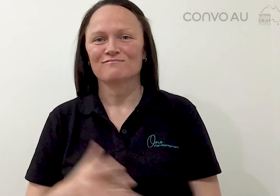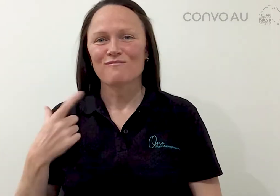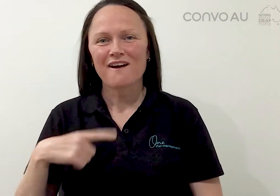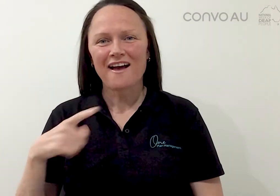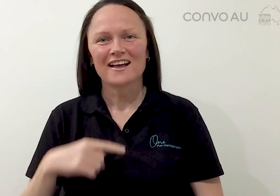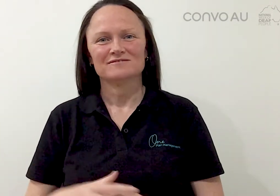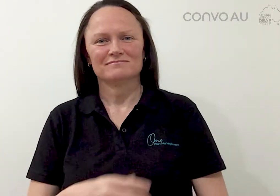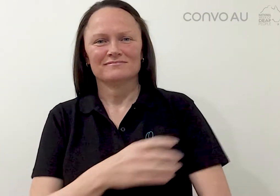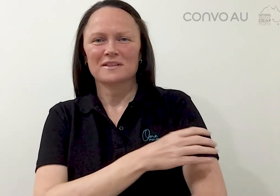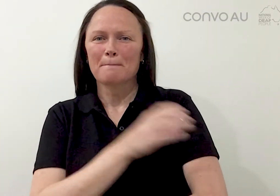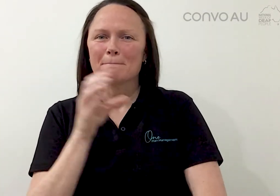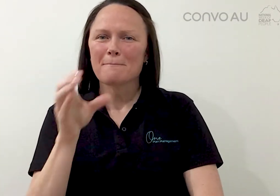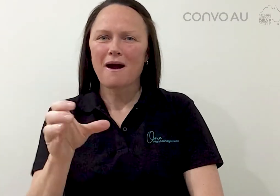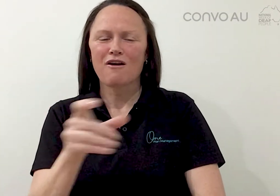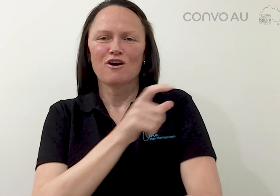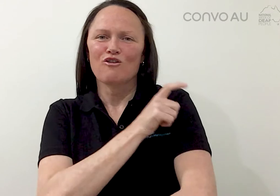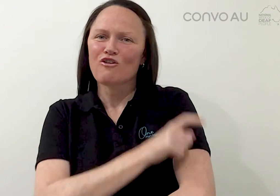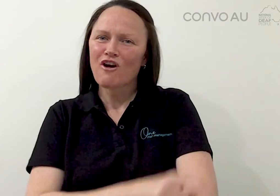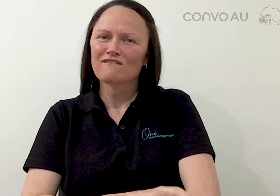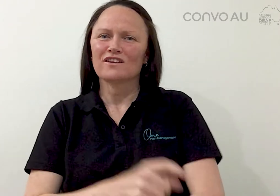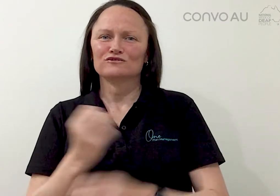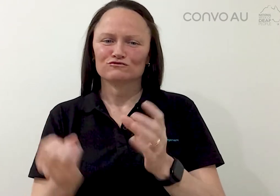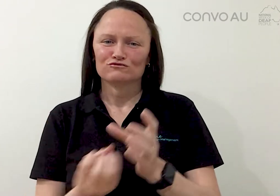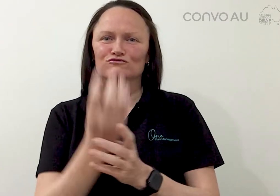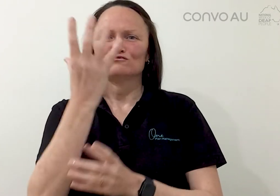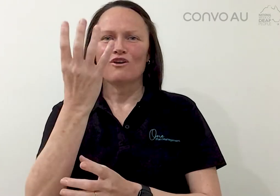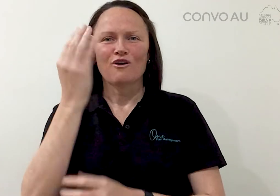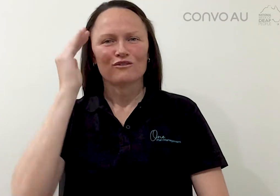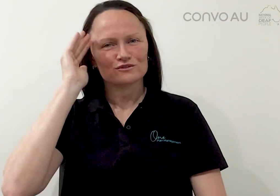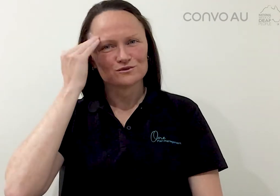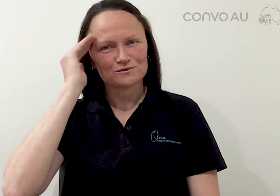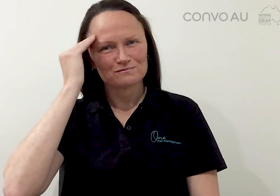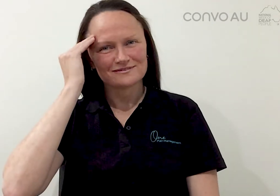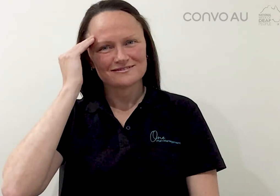Working businesses are important opportunities for Deaf people to empower and grow through perseverance